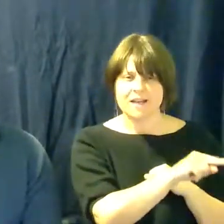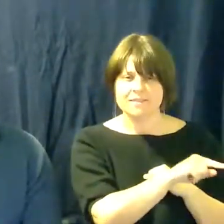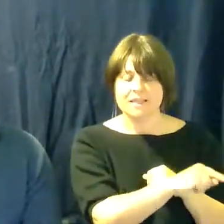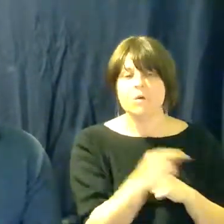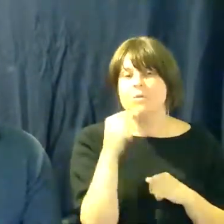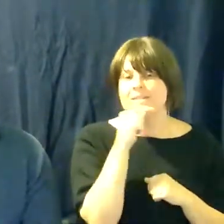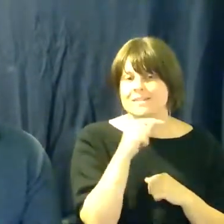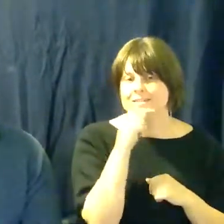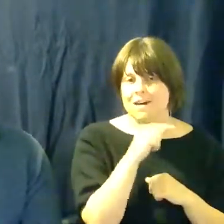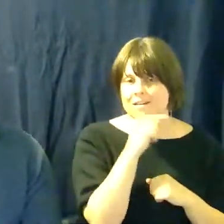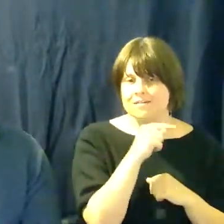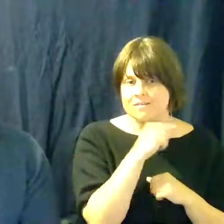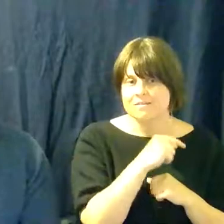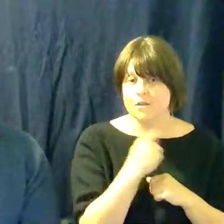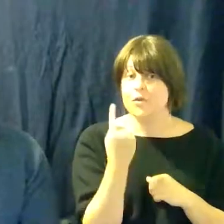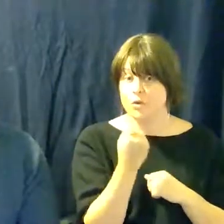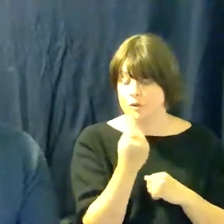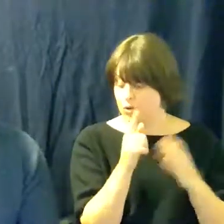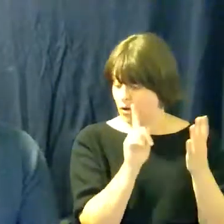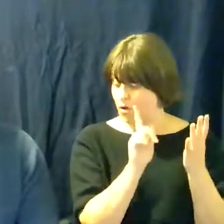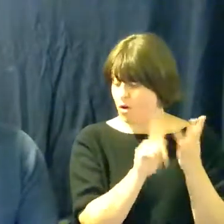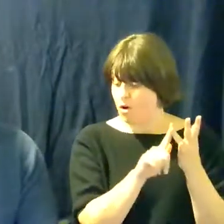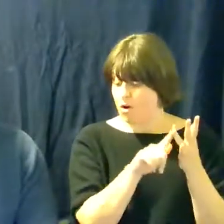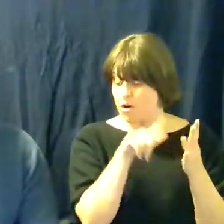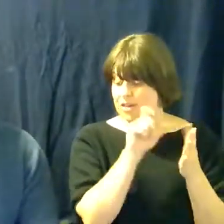upbringing of Telema